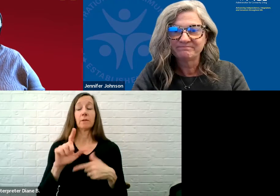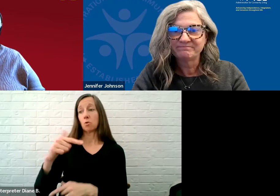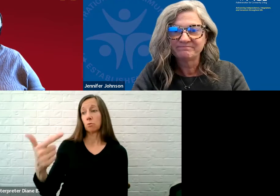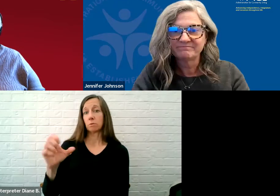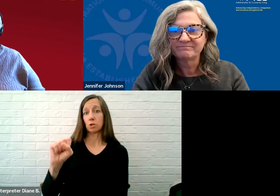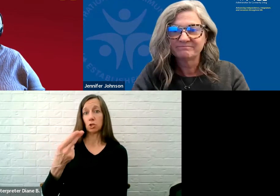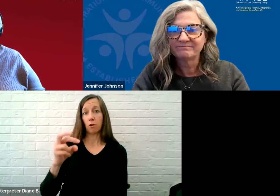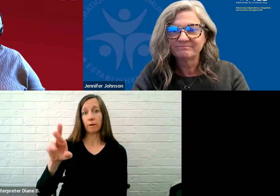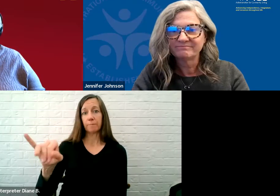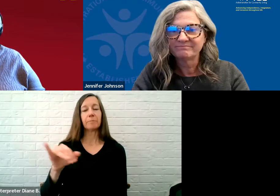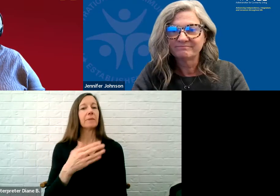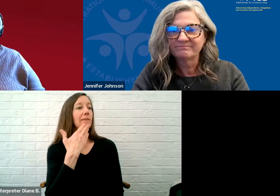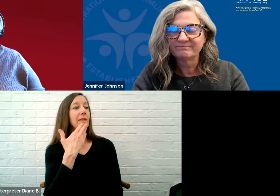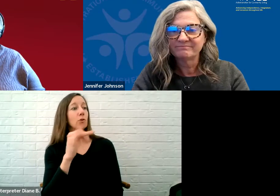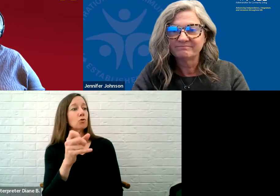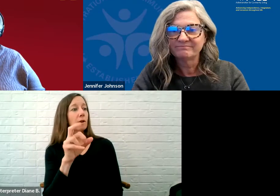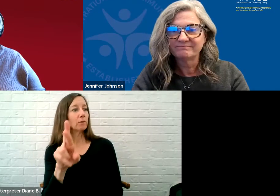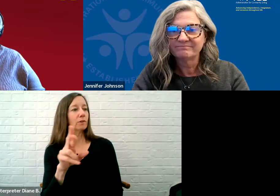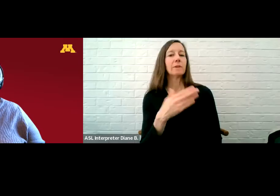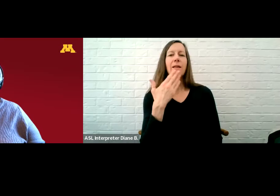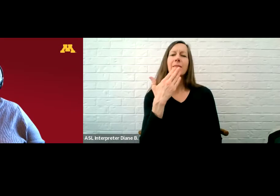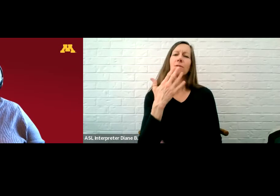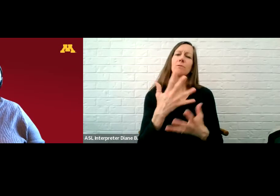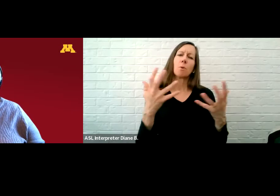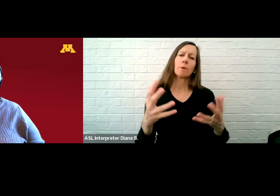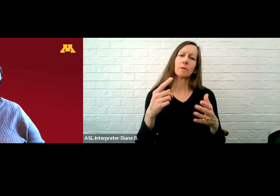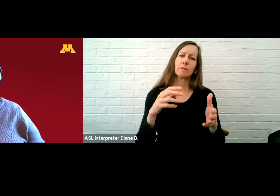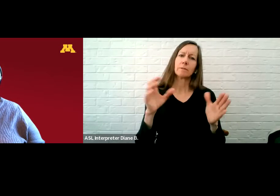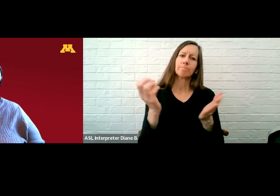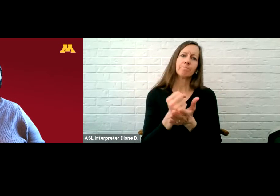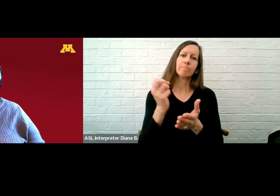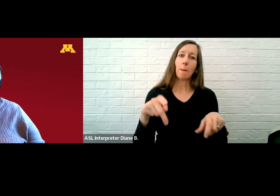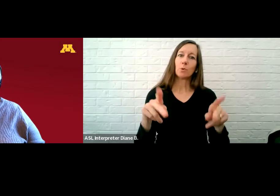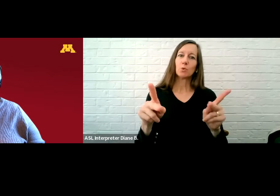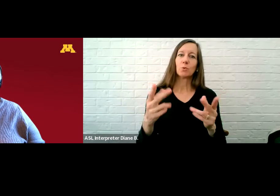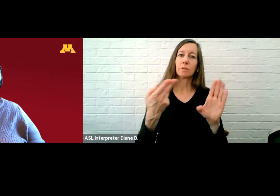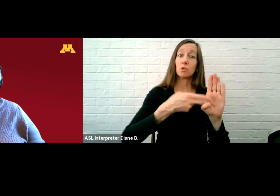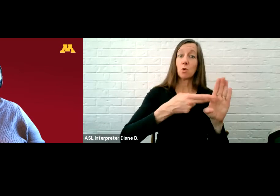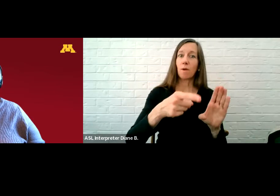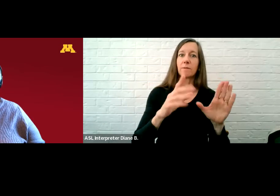Thank you, Jennifer, and thank you so much for this opportunity to be part of this great panel today.